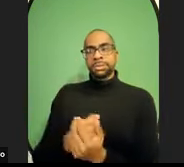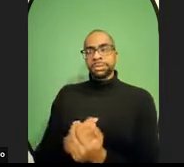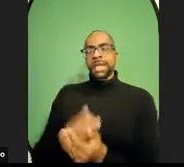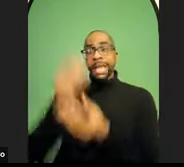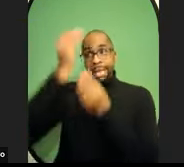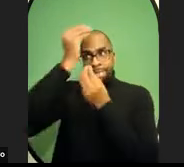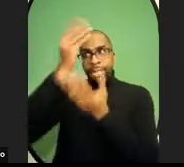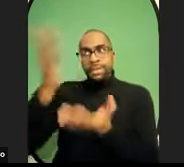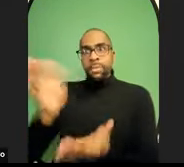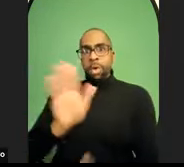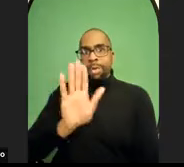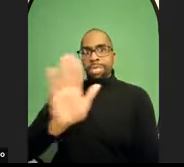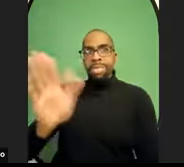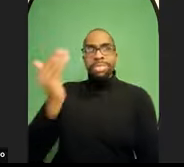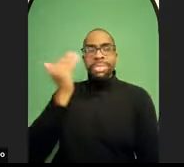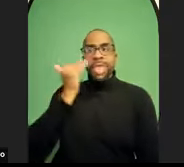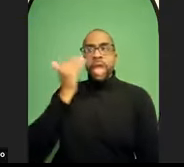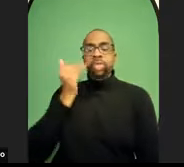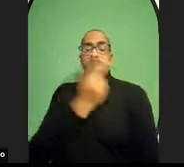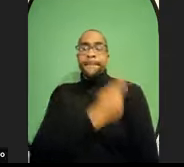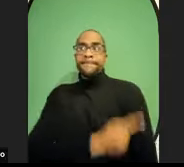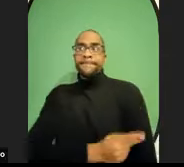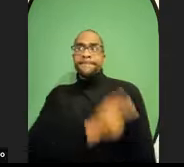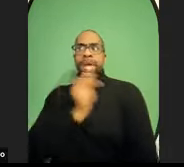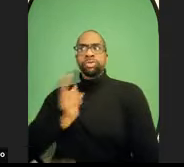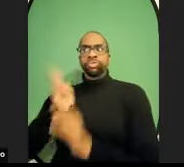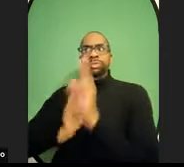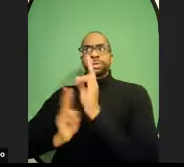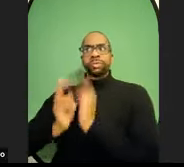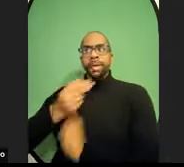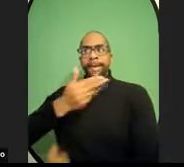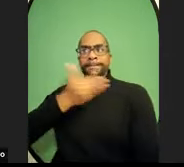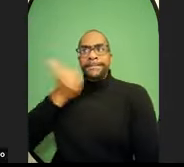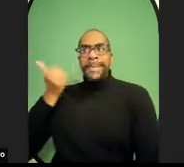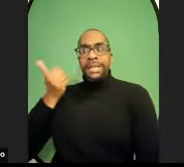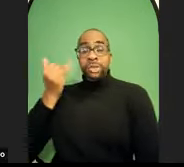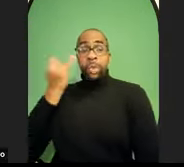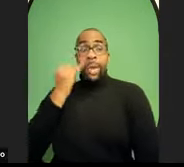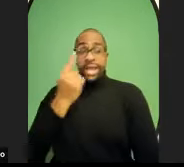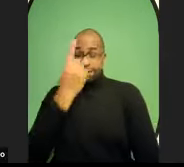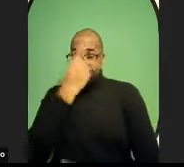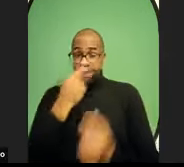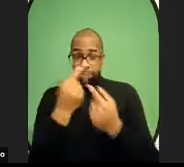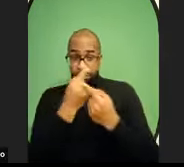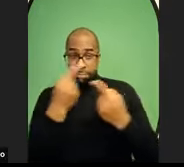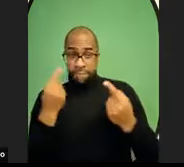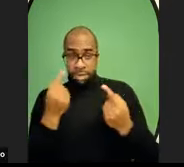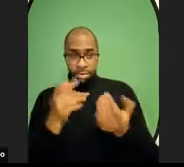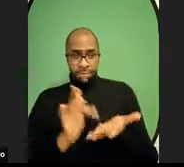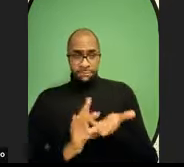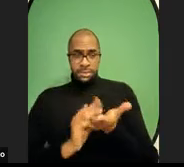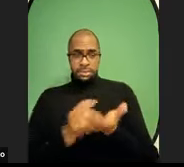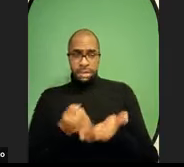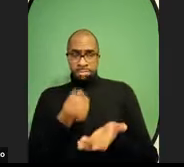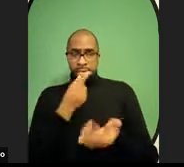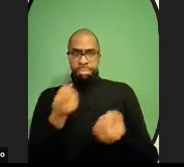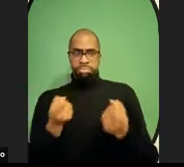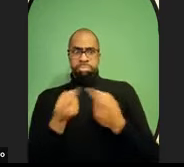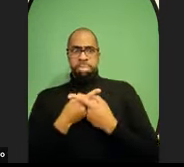u know, make sure that they know, make sure that they know. w the patients is the patient's history the best. If there is a history of allergic there is a history of allergic